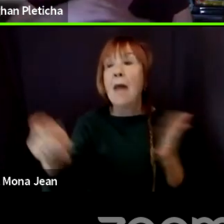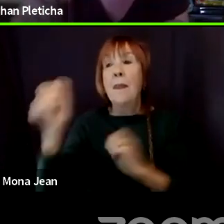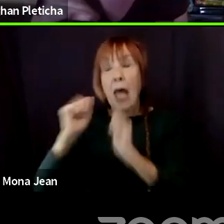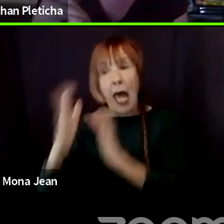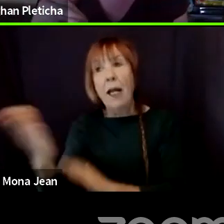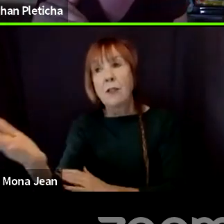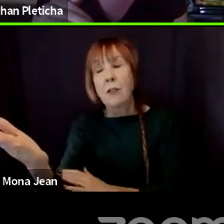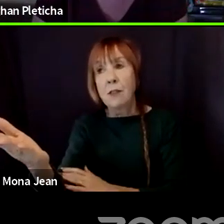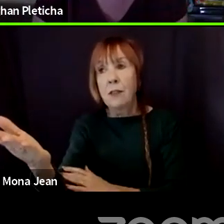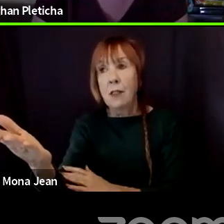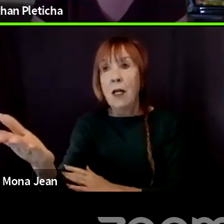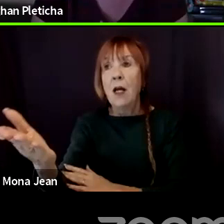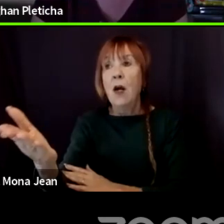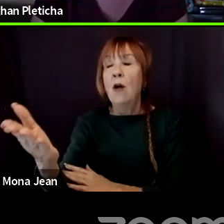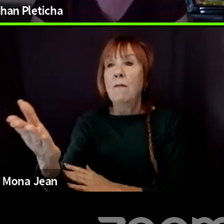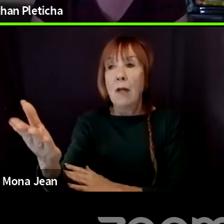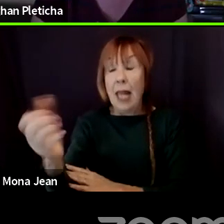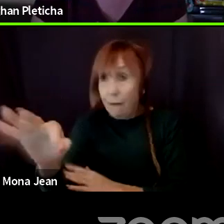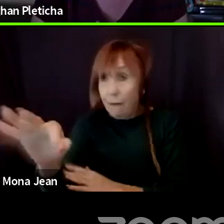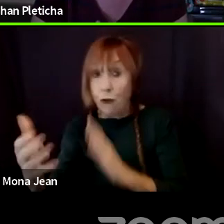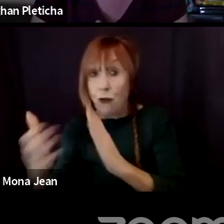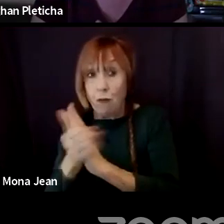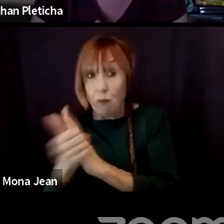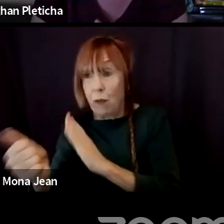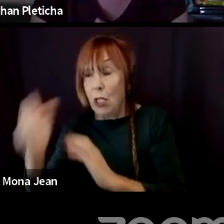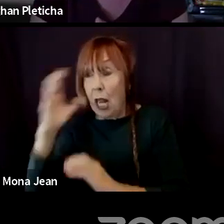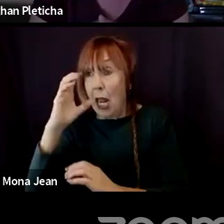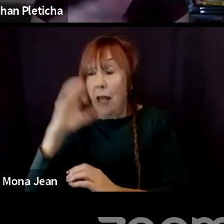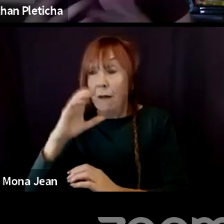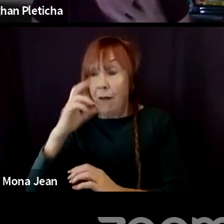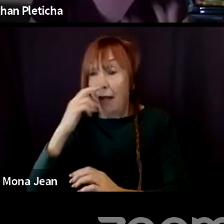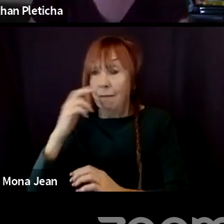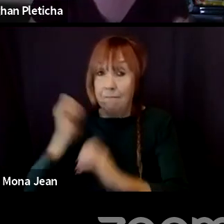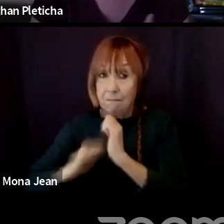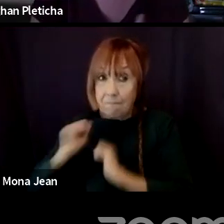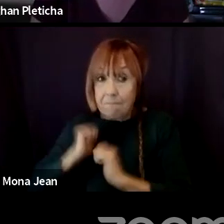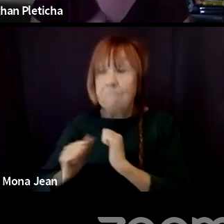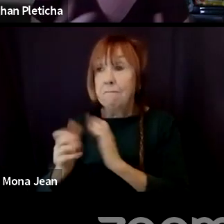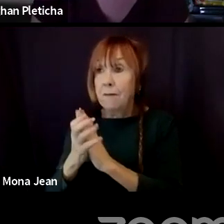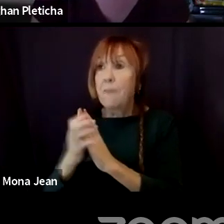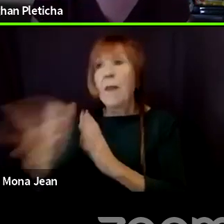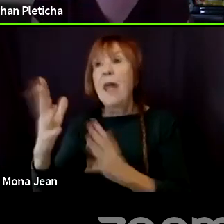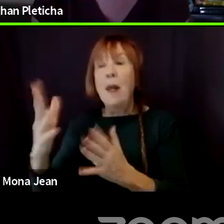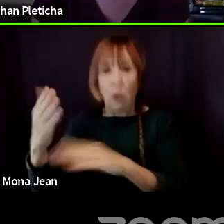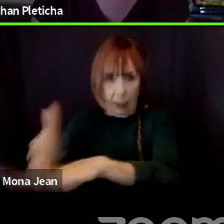unless the foundation is there. Yeah. Especially for something like Silicon Valley,